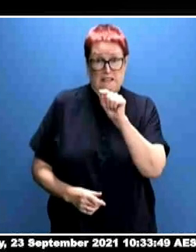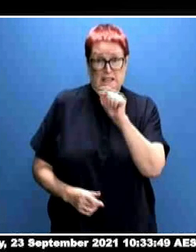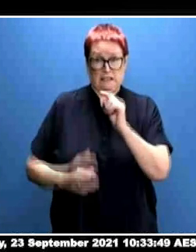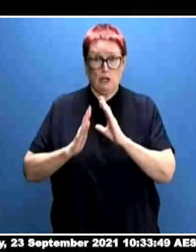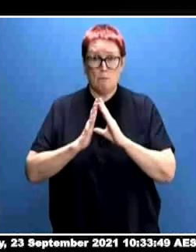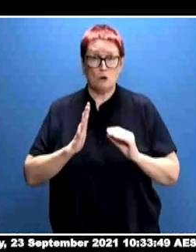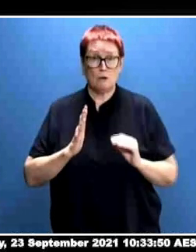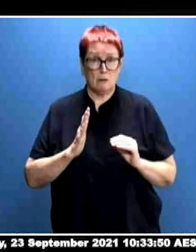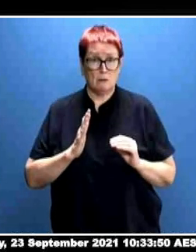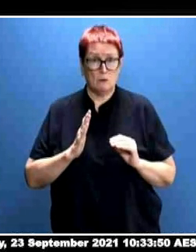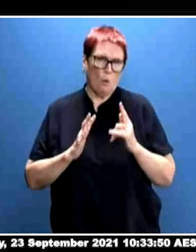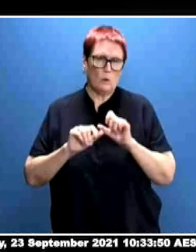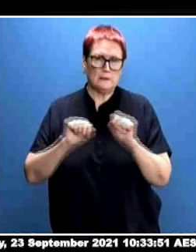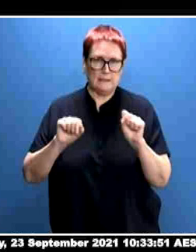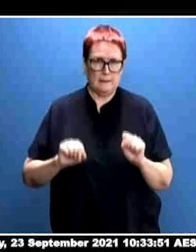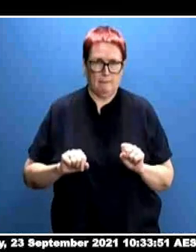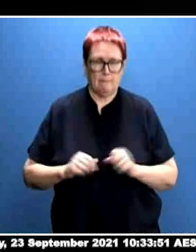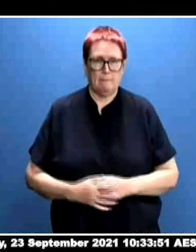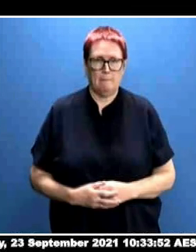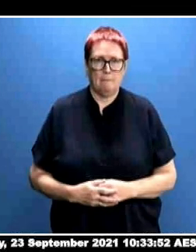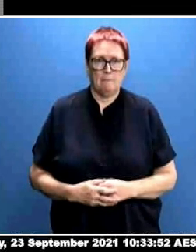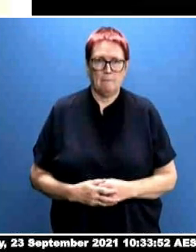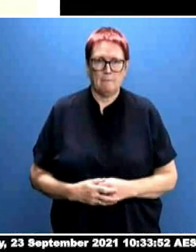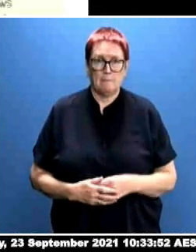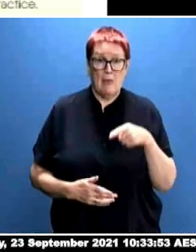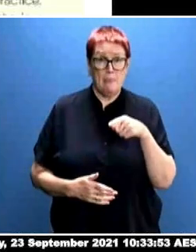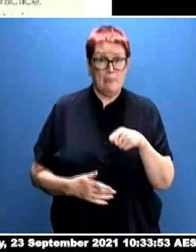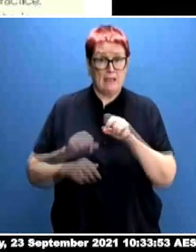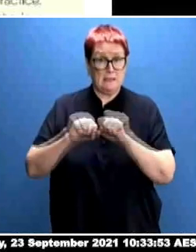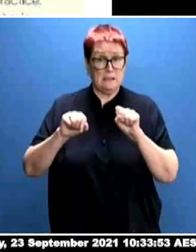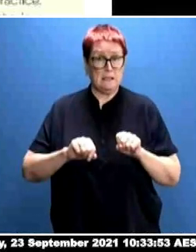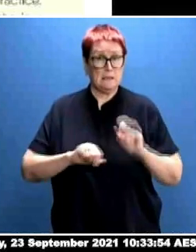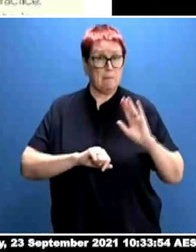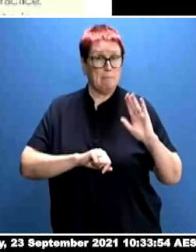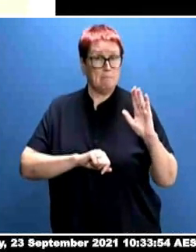that was previously the model that was being used at Kath French?